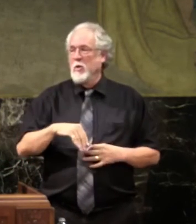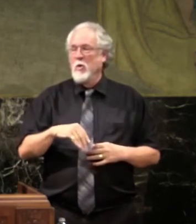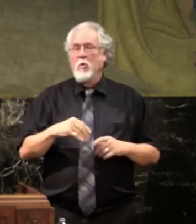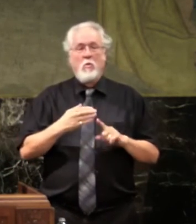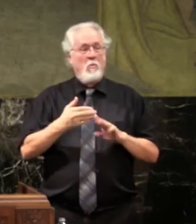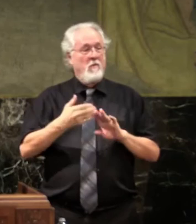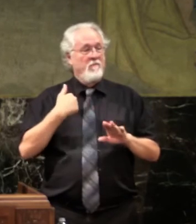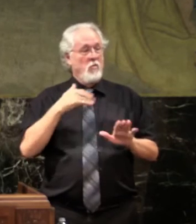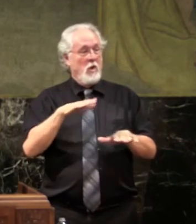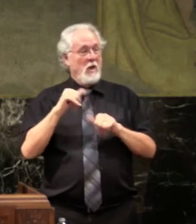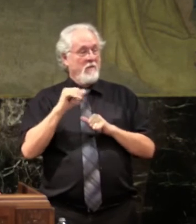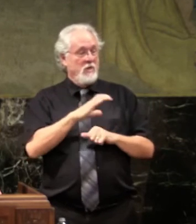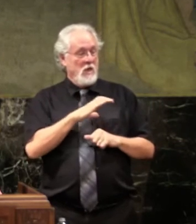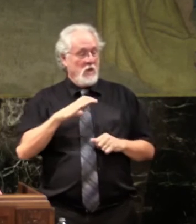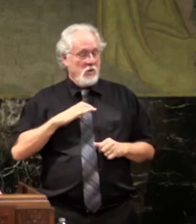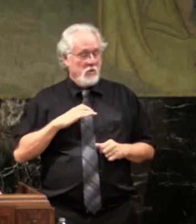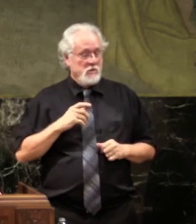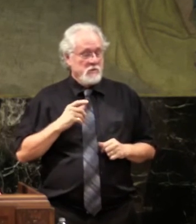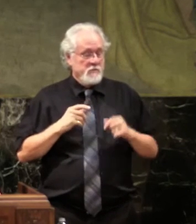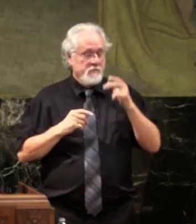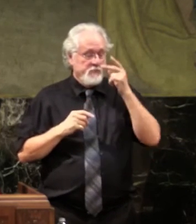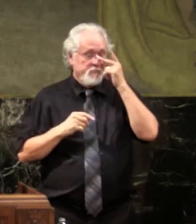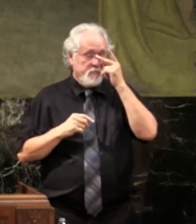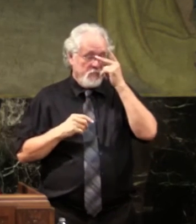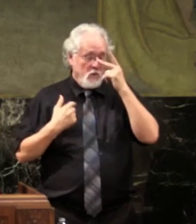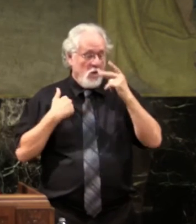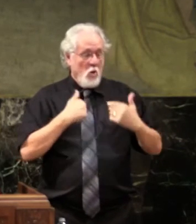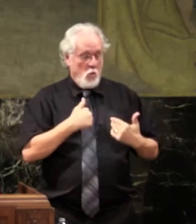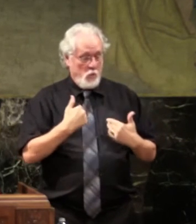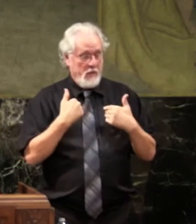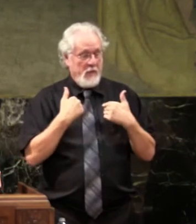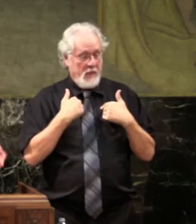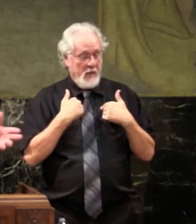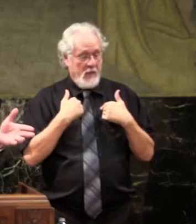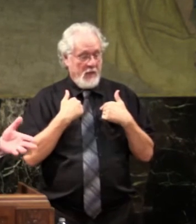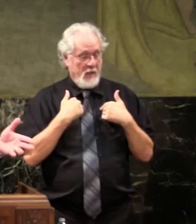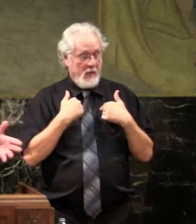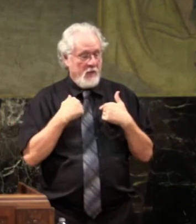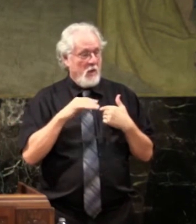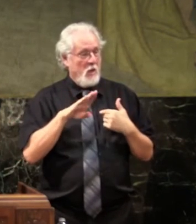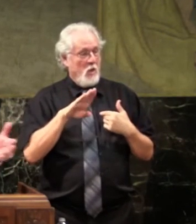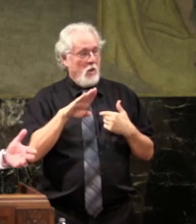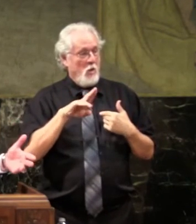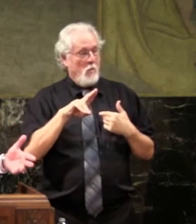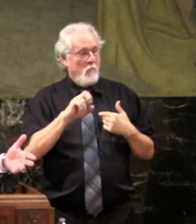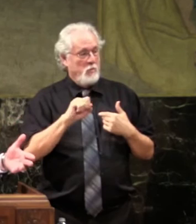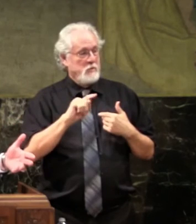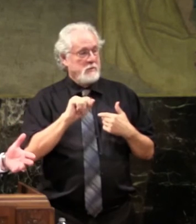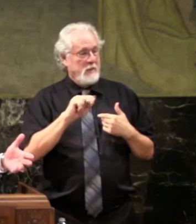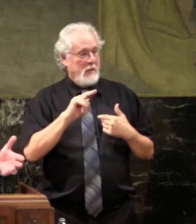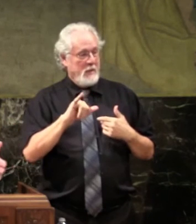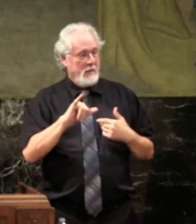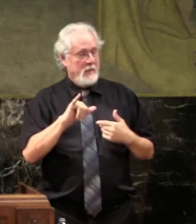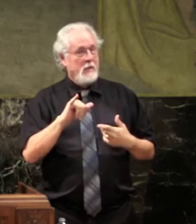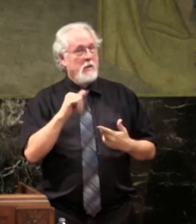Congress we had a consonant be standing who was advancing a package that we were